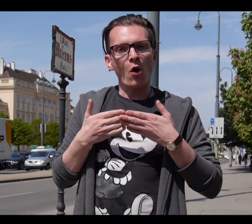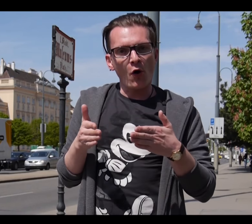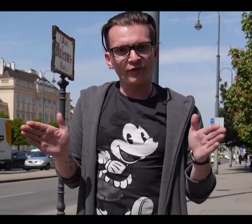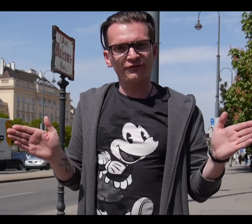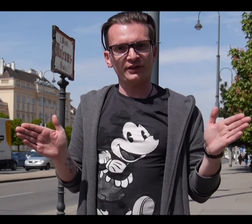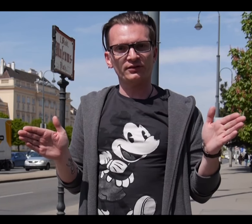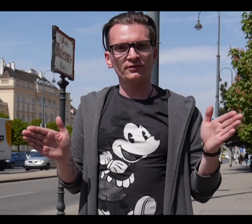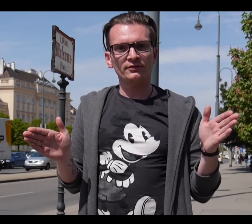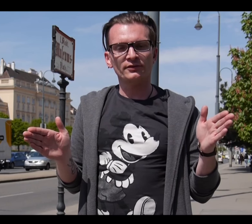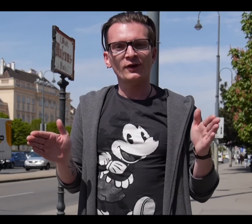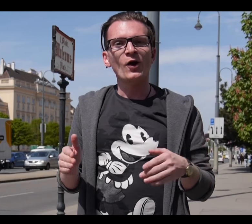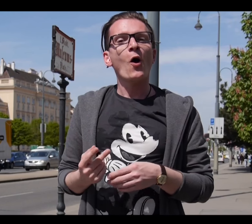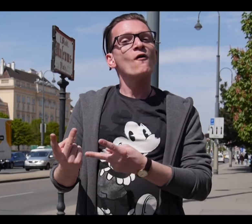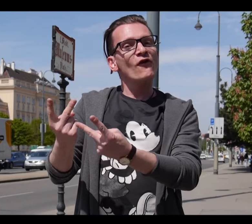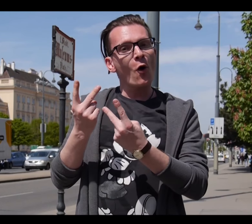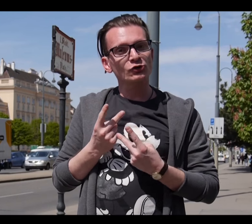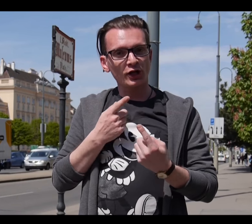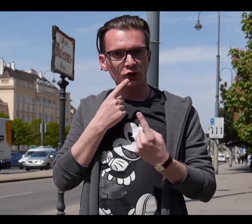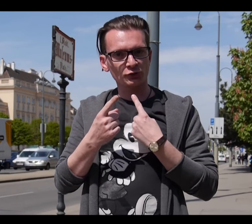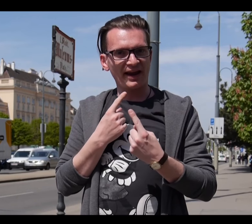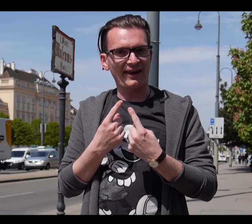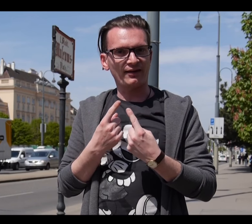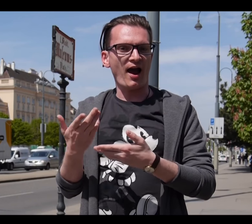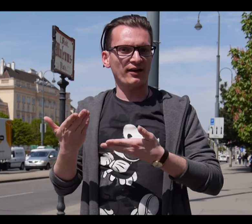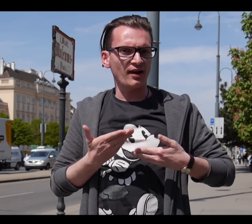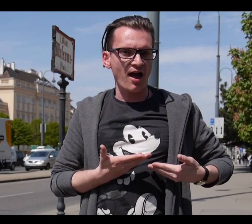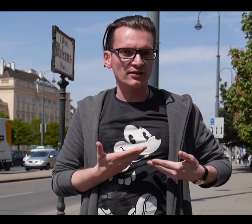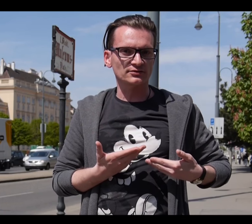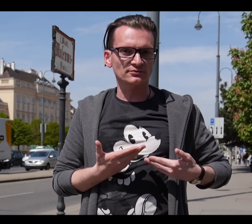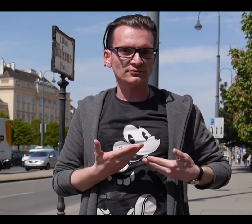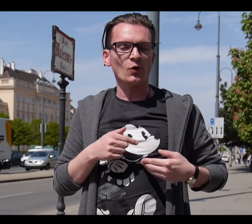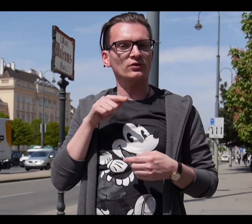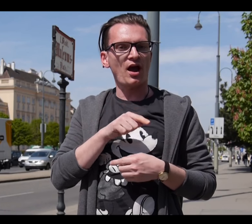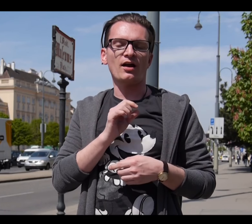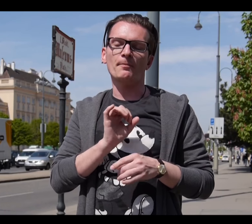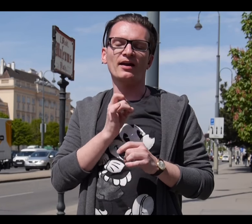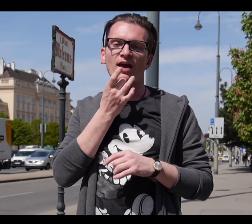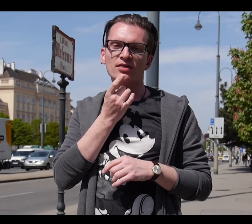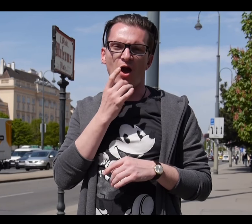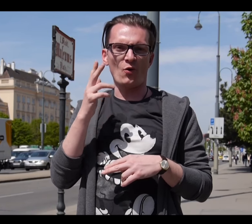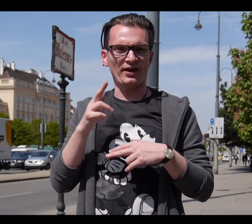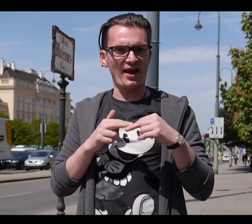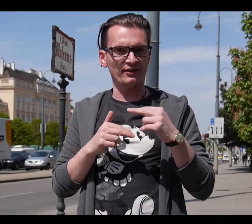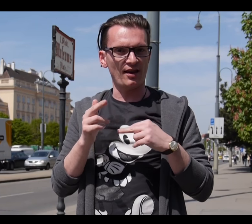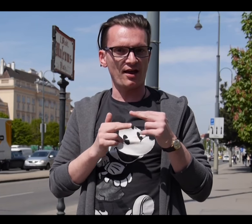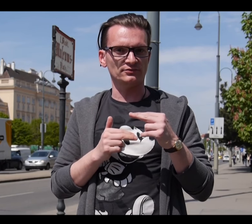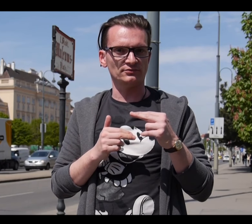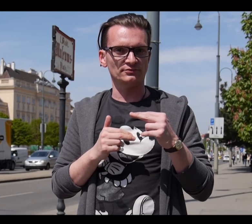Keep open-minded, give him/her the possibility for a personal job interview, to get to know each other.